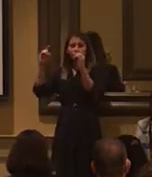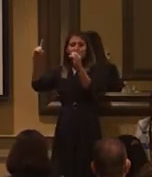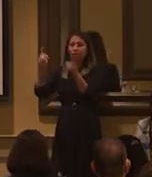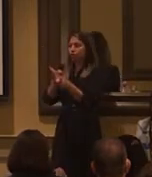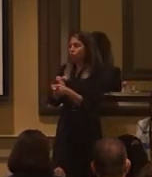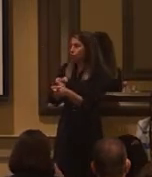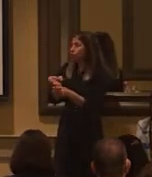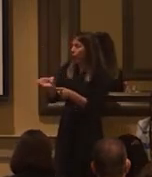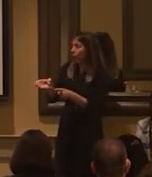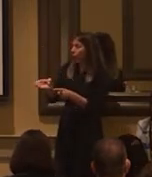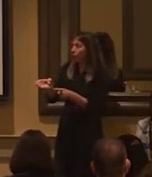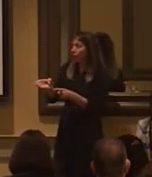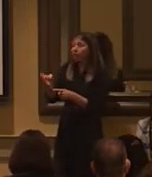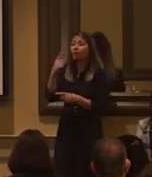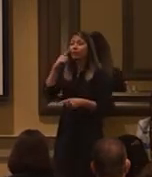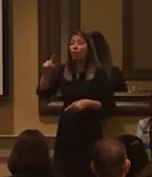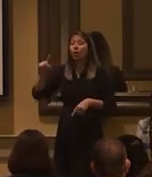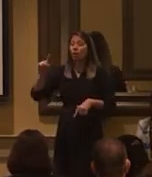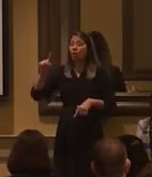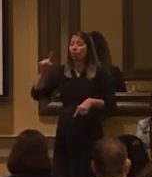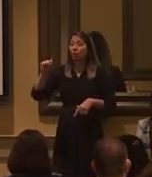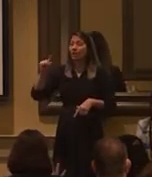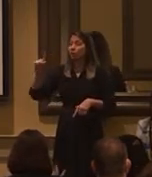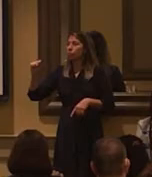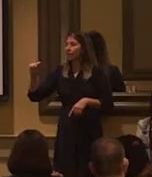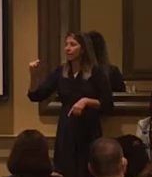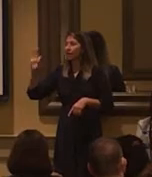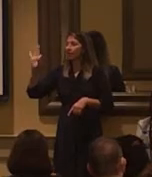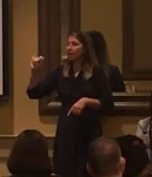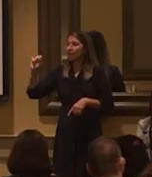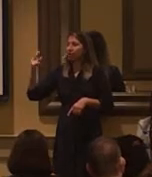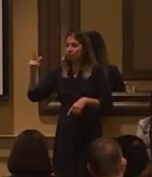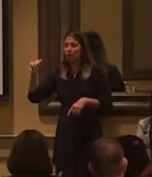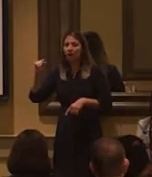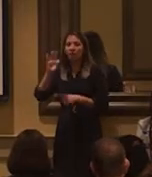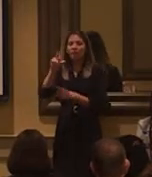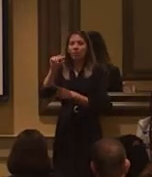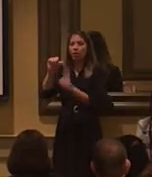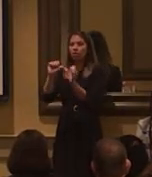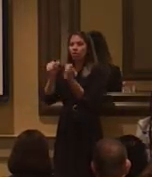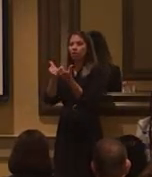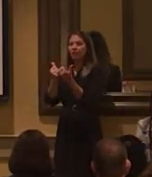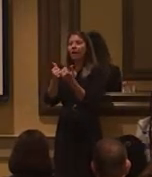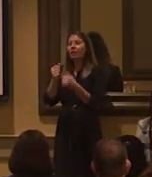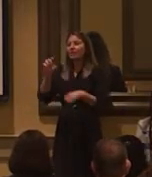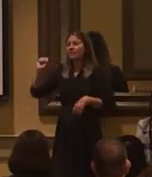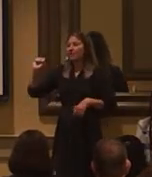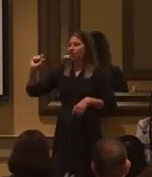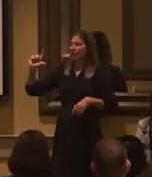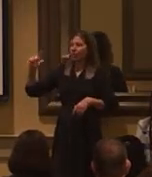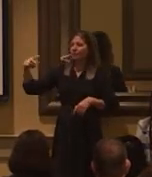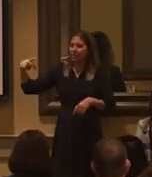at the 2020 FLASHA, the Florida Association of Speech-Language Pathologists and Audiologists